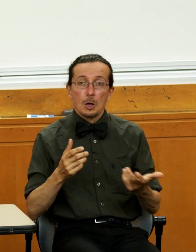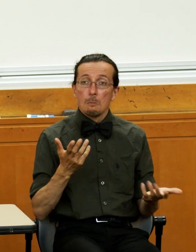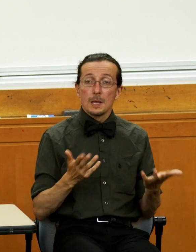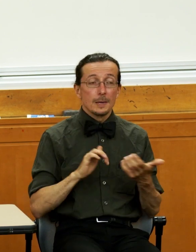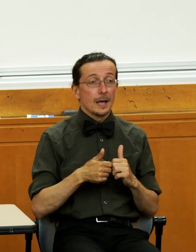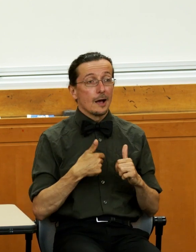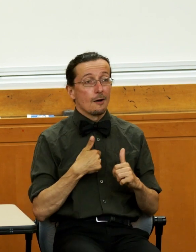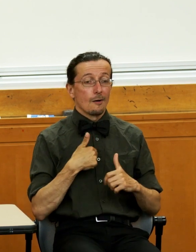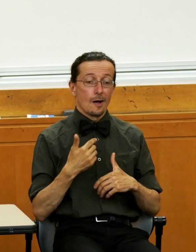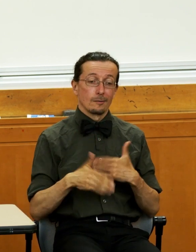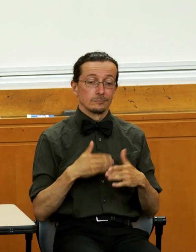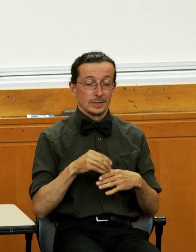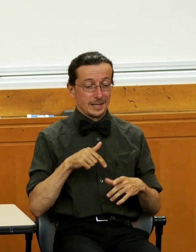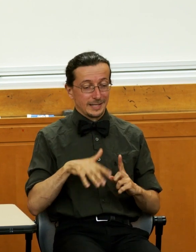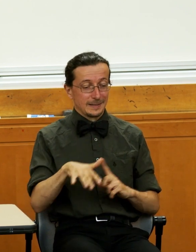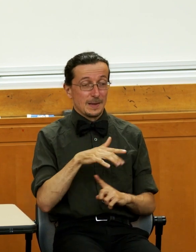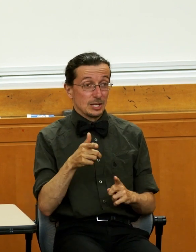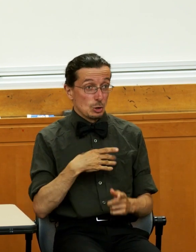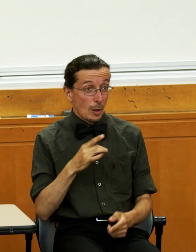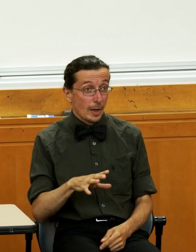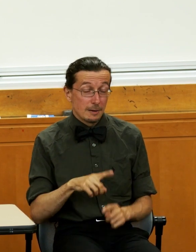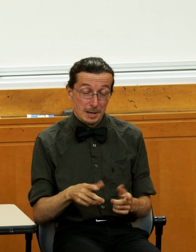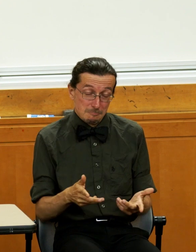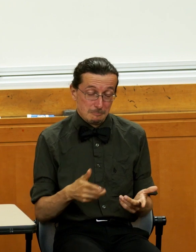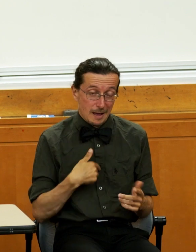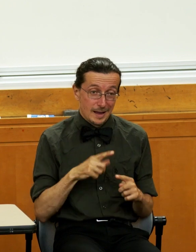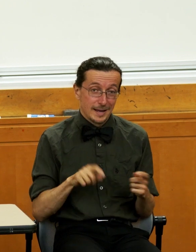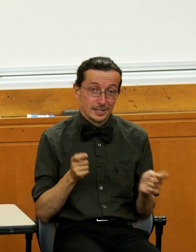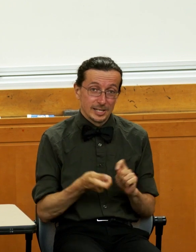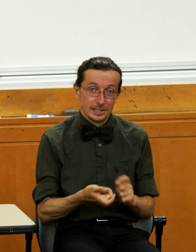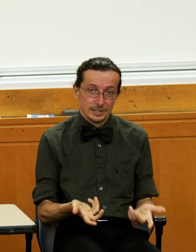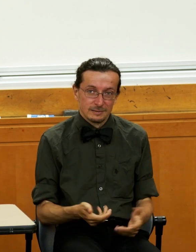the space. There's not much I can do about that, right? Like I'm doing everything that I can to